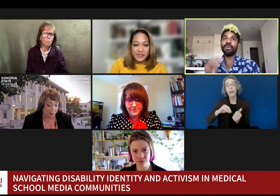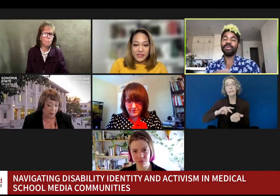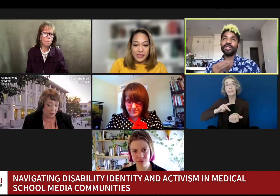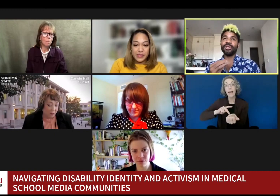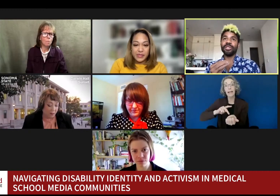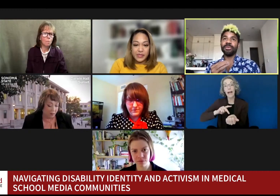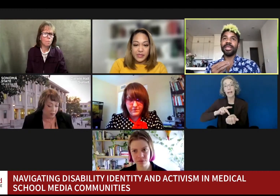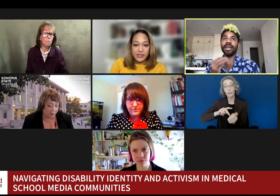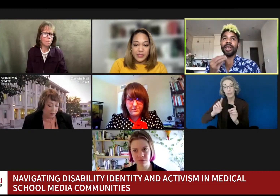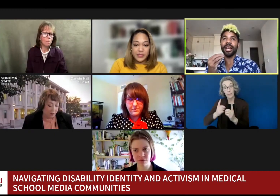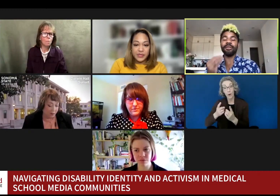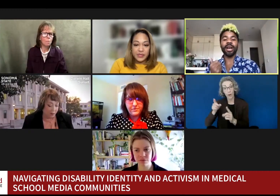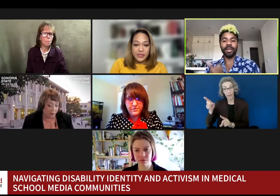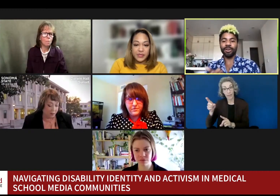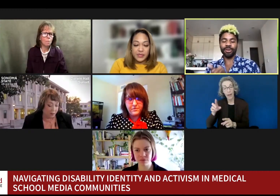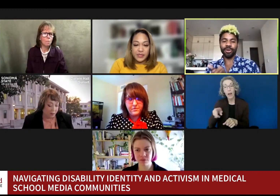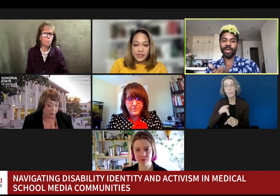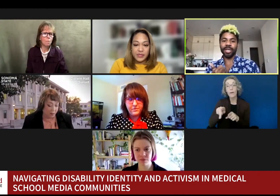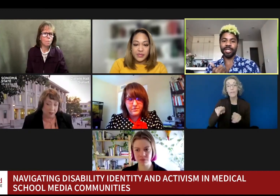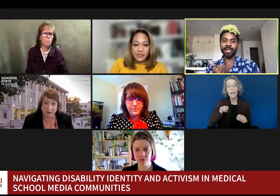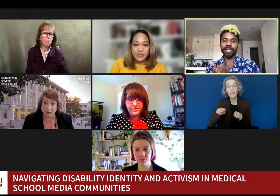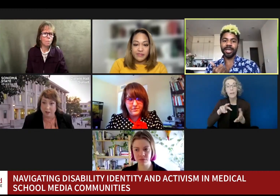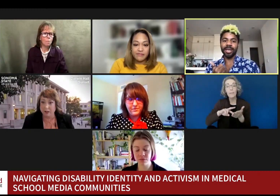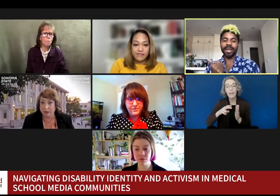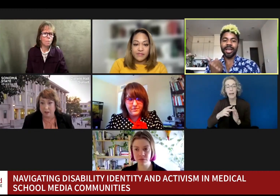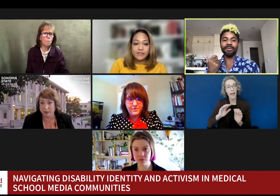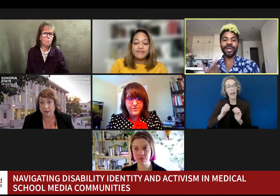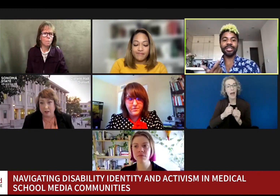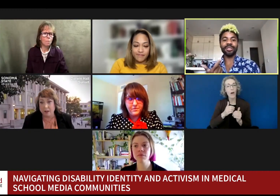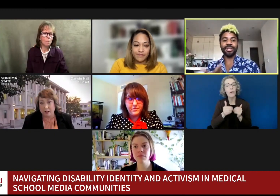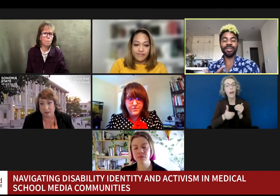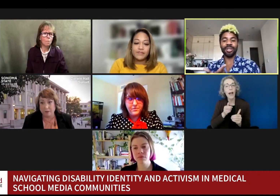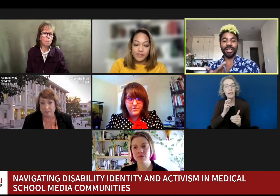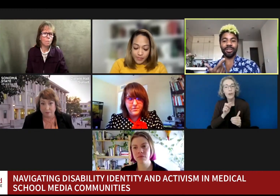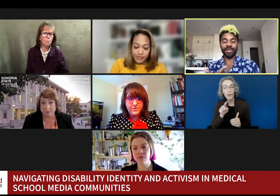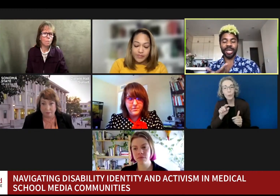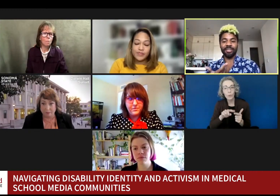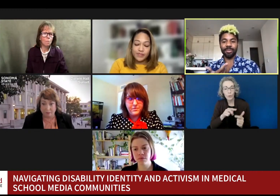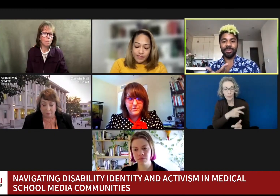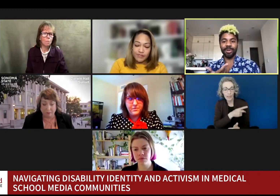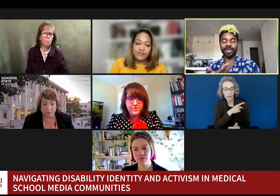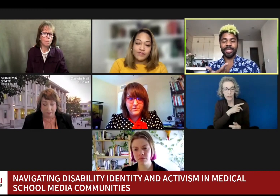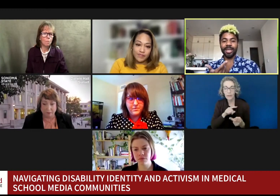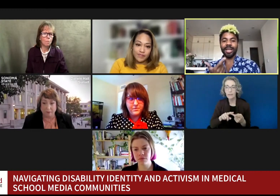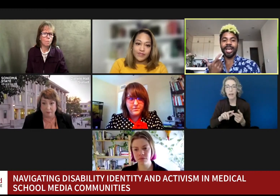Professionalism is how kind are you to patients? How nice are you to your other staff members?